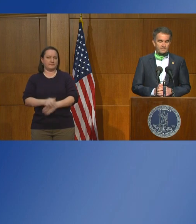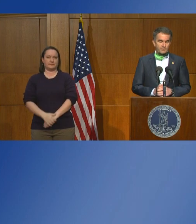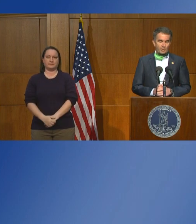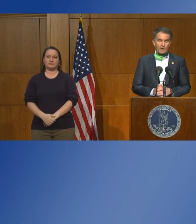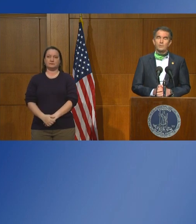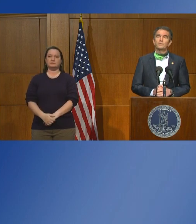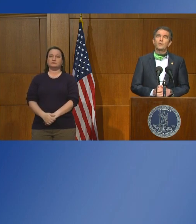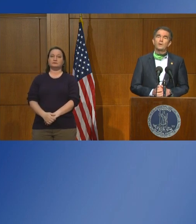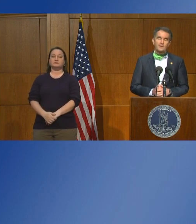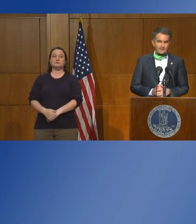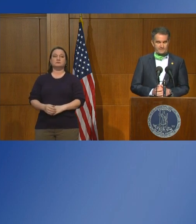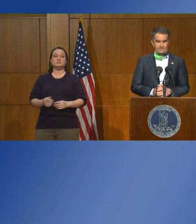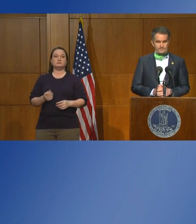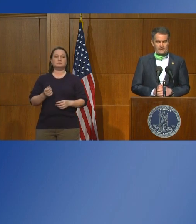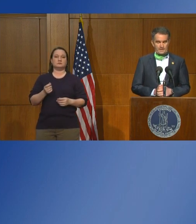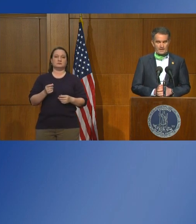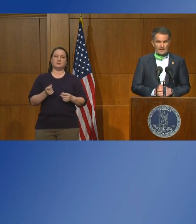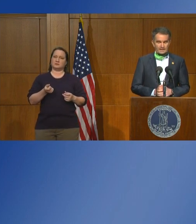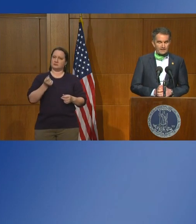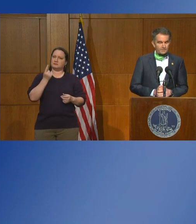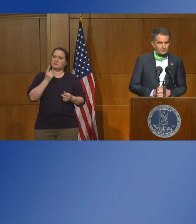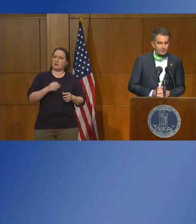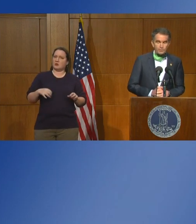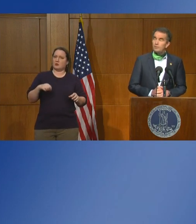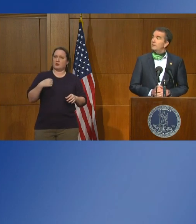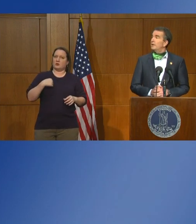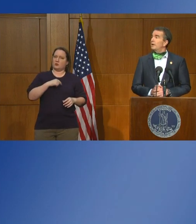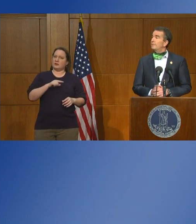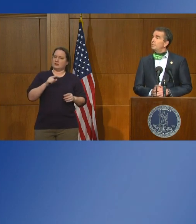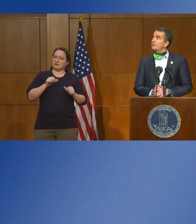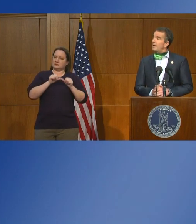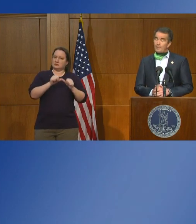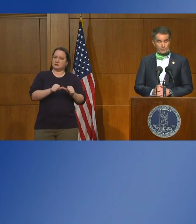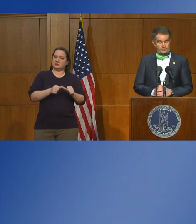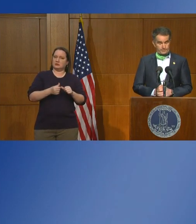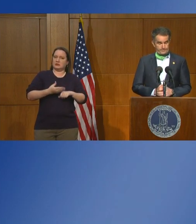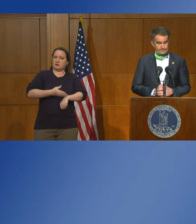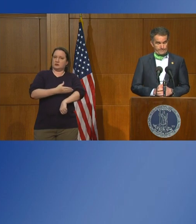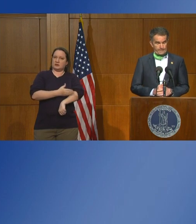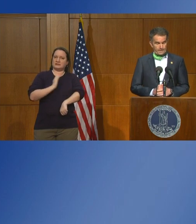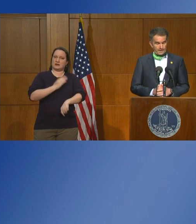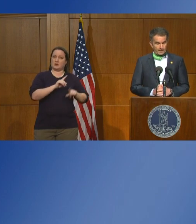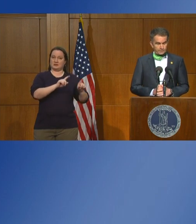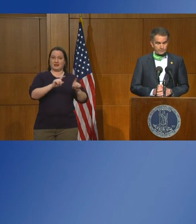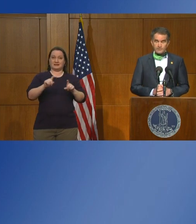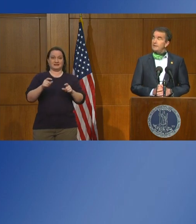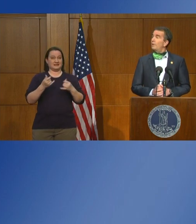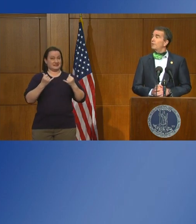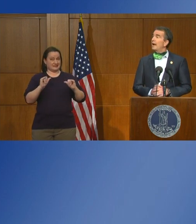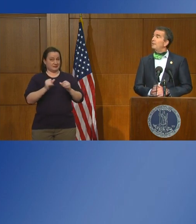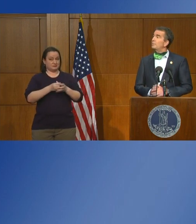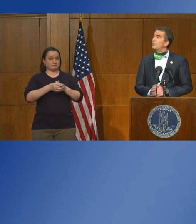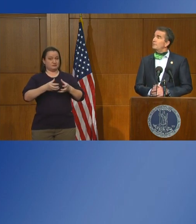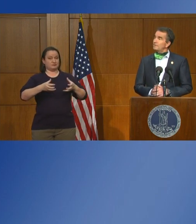IMPORTANT TO UNDERSTAND THAT WE ARE CONTINUING TO MAKE SIGNIFICANT PROGRESS ON OUR